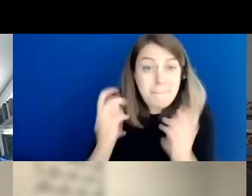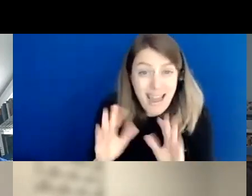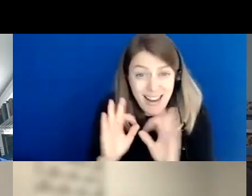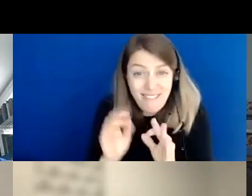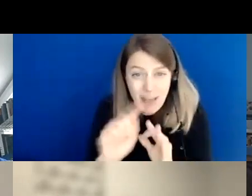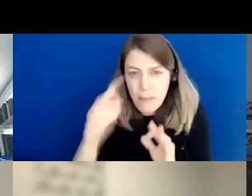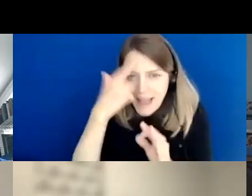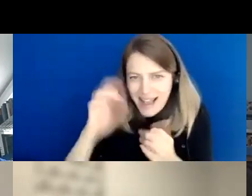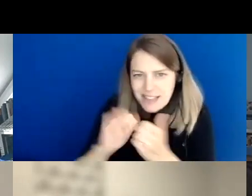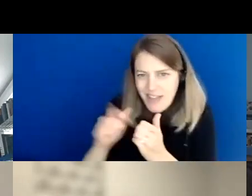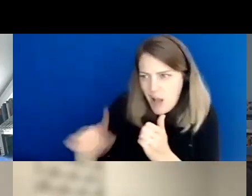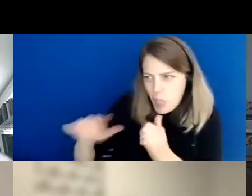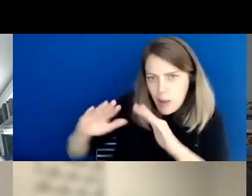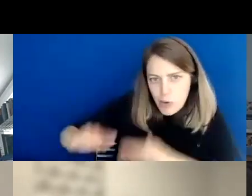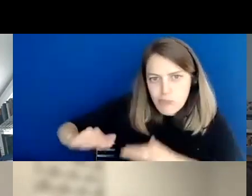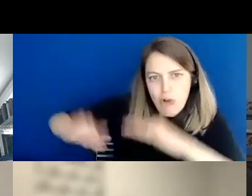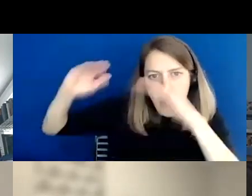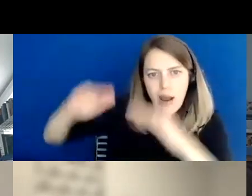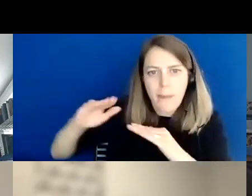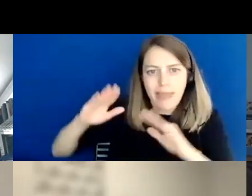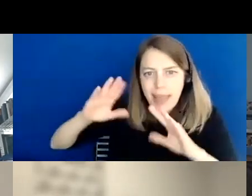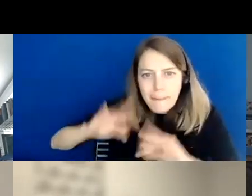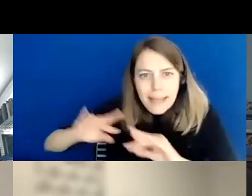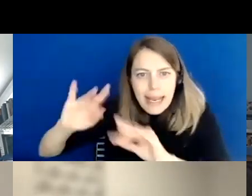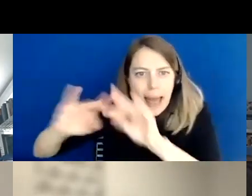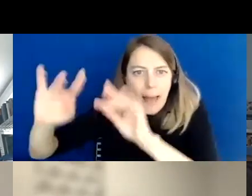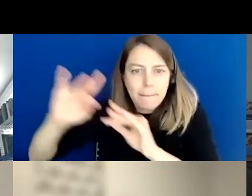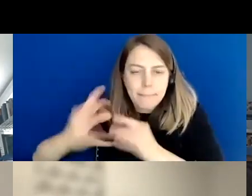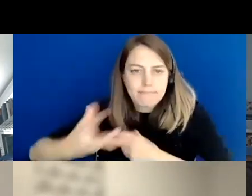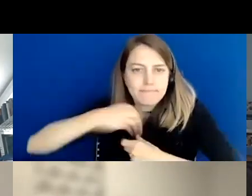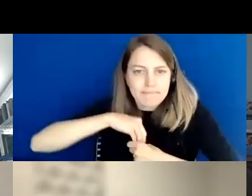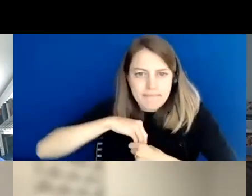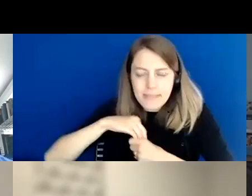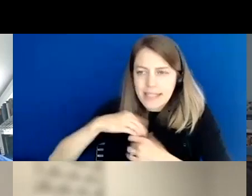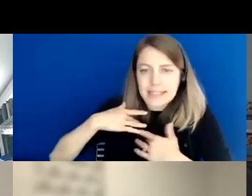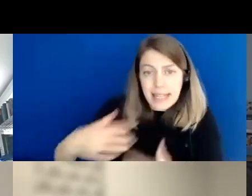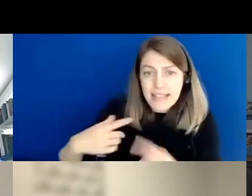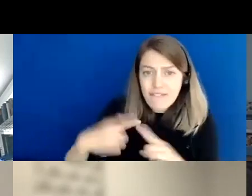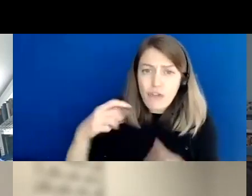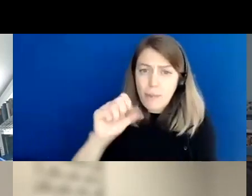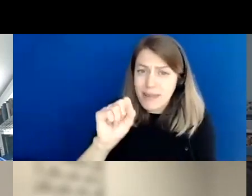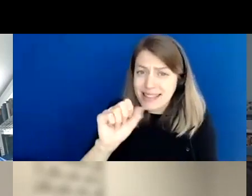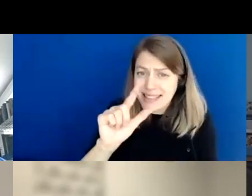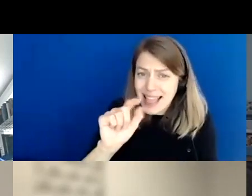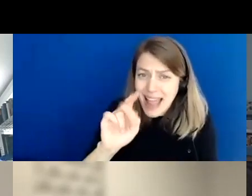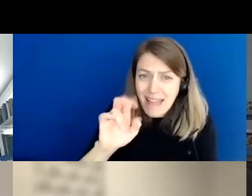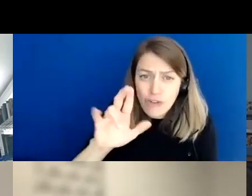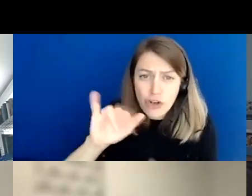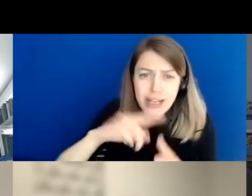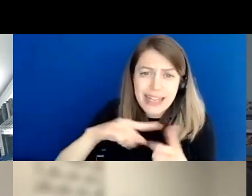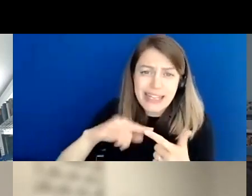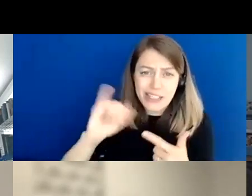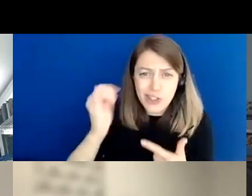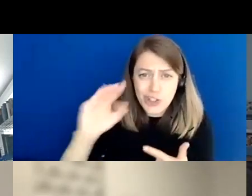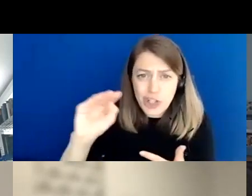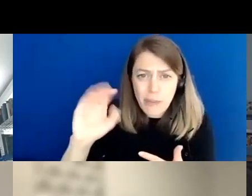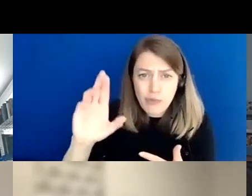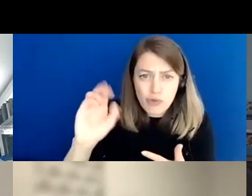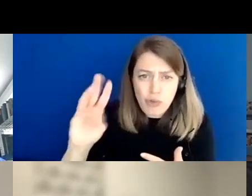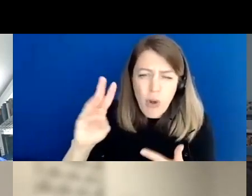because they picked up these tendencies from slavery, from Jim Crow, from years and years and years of generational trauma,